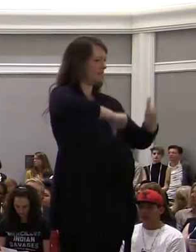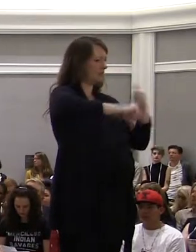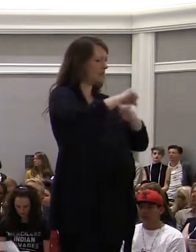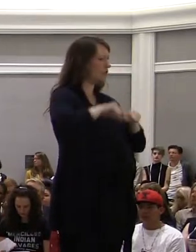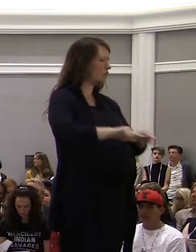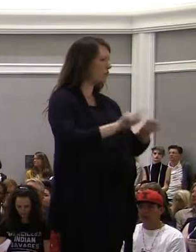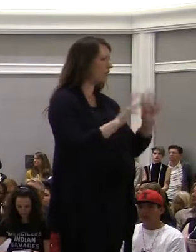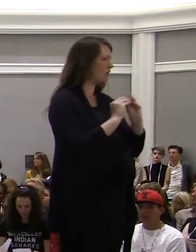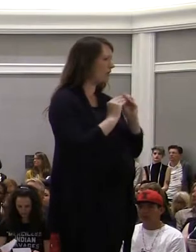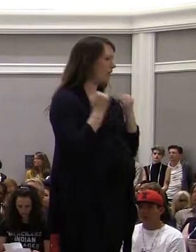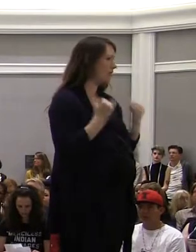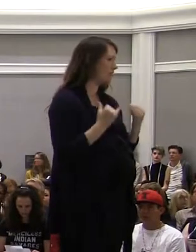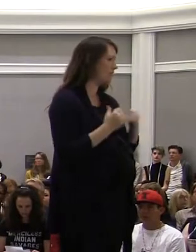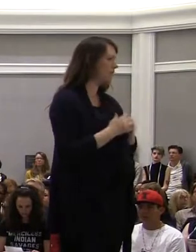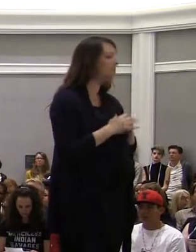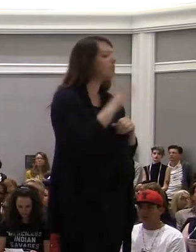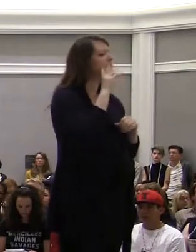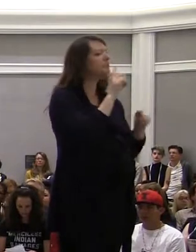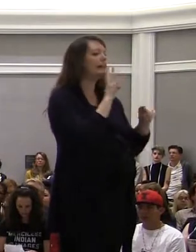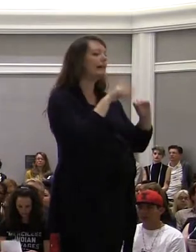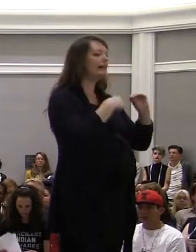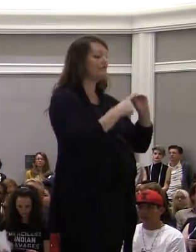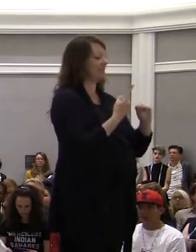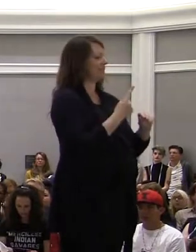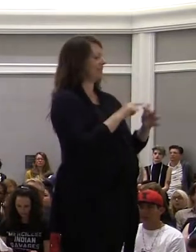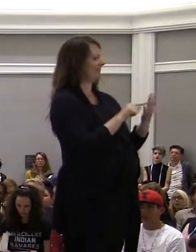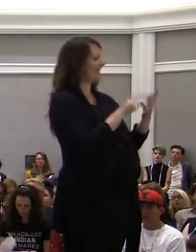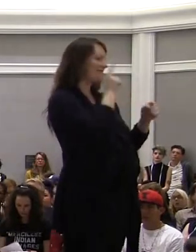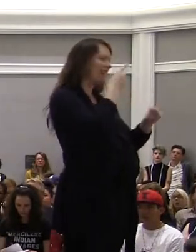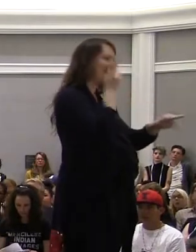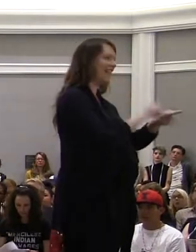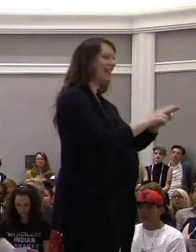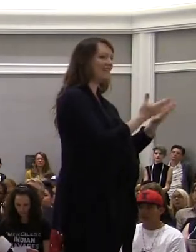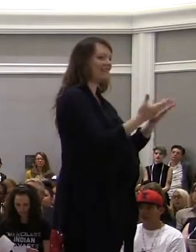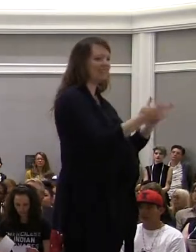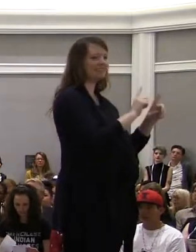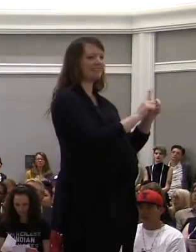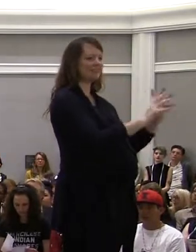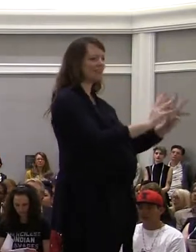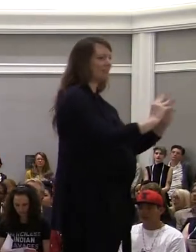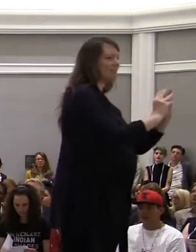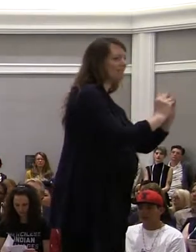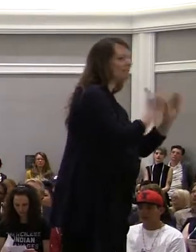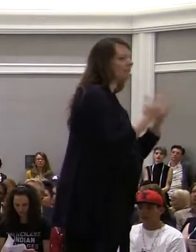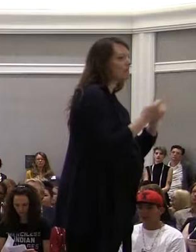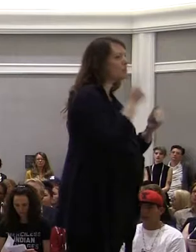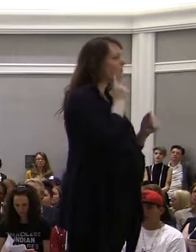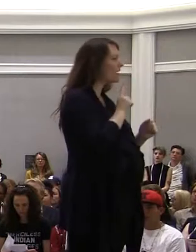So we're going to talk about a bunch of really fun things about the conference, different sessions that you might want to go to